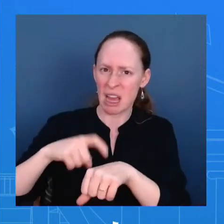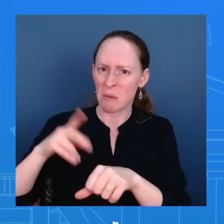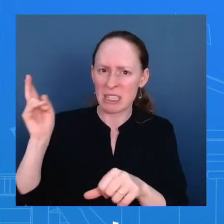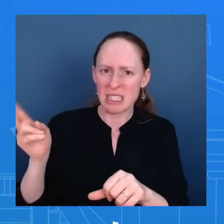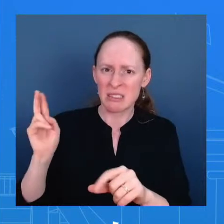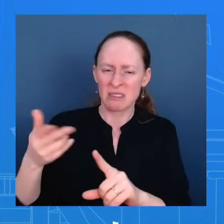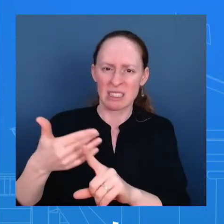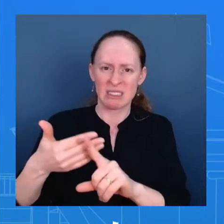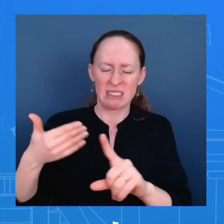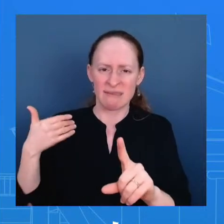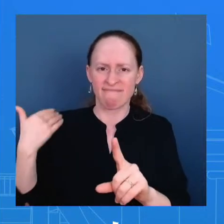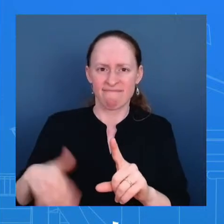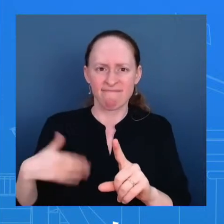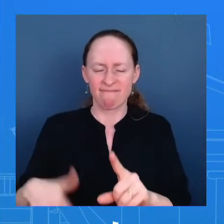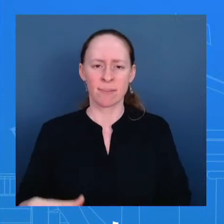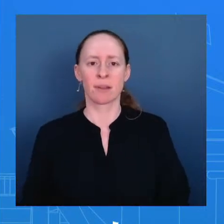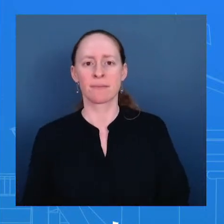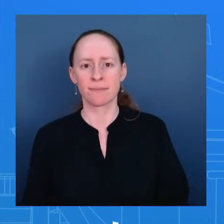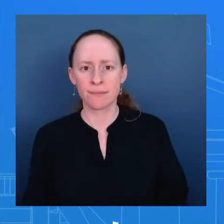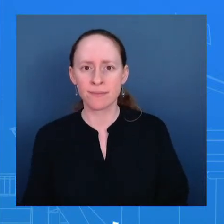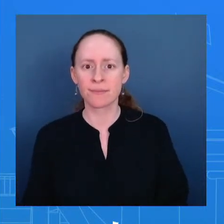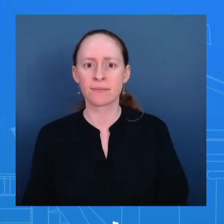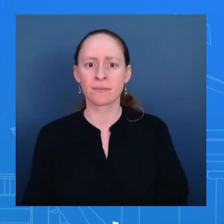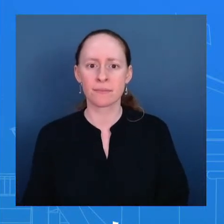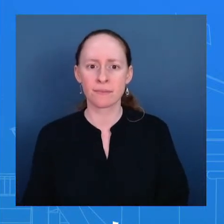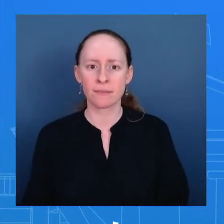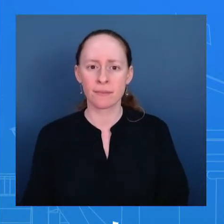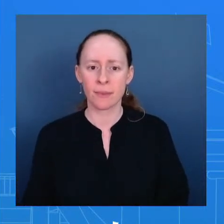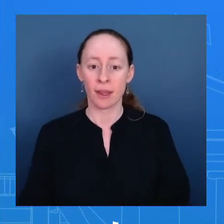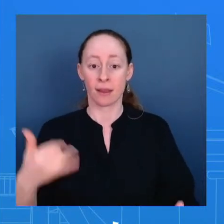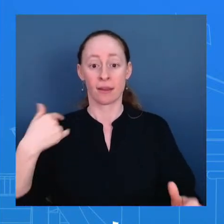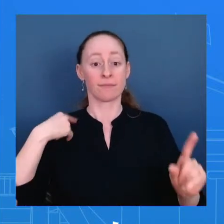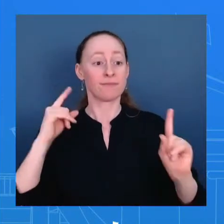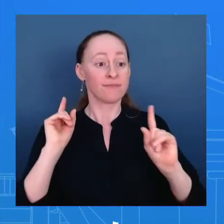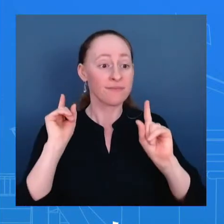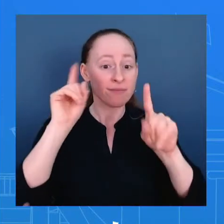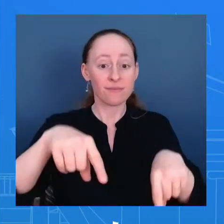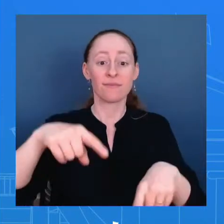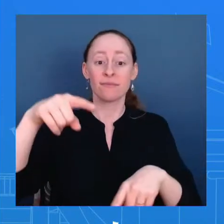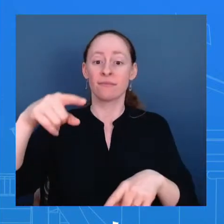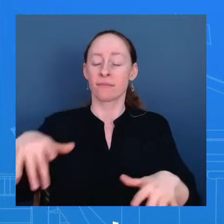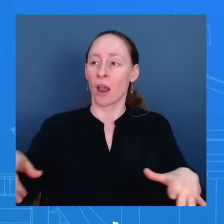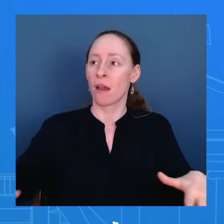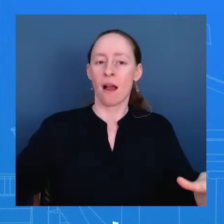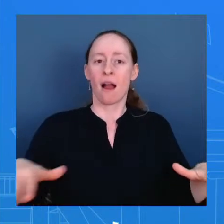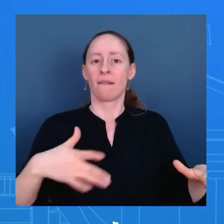you're always stepping into someplace special. The President was invited to come to Morehouse,